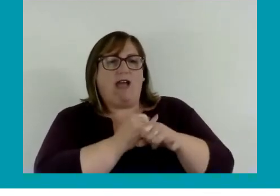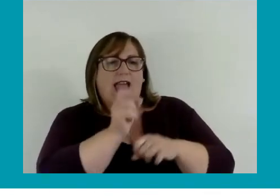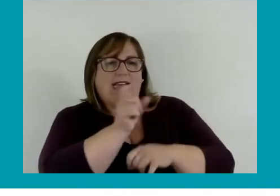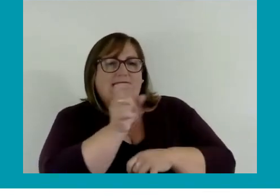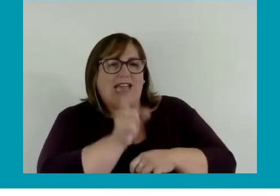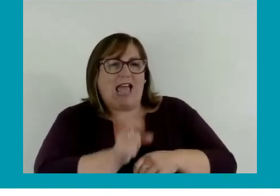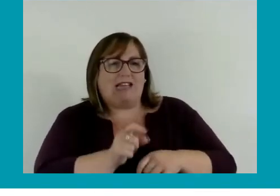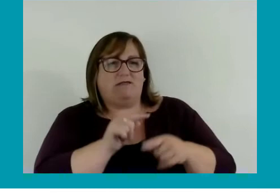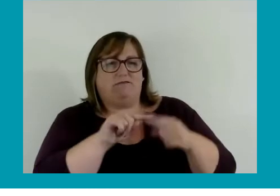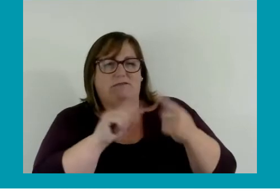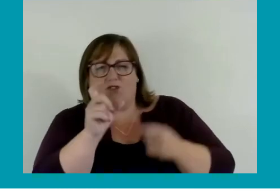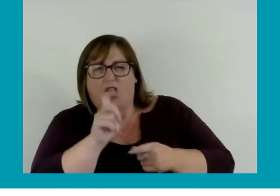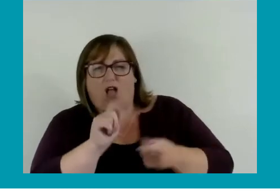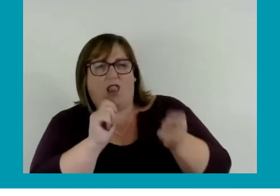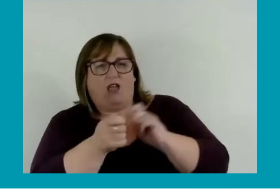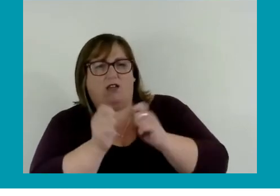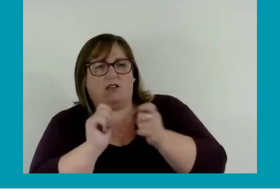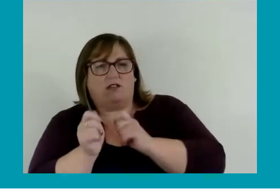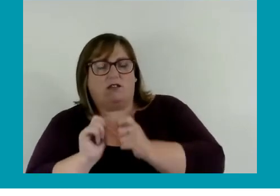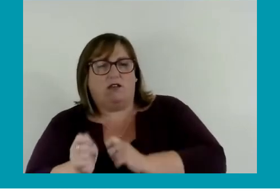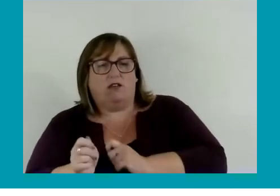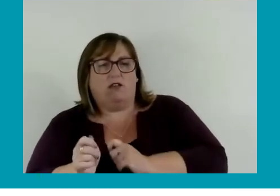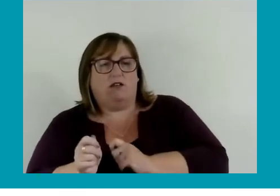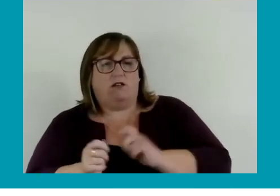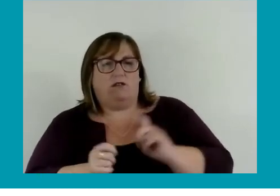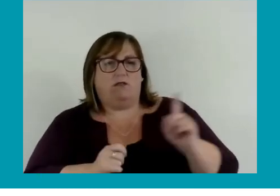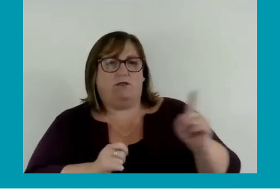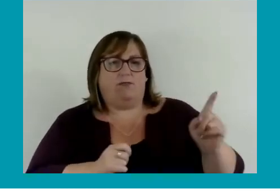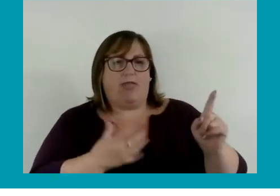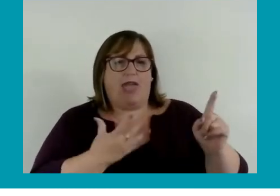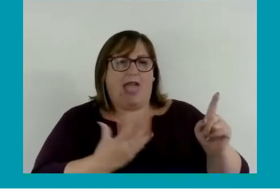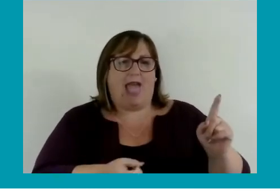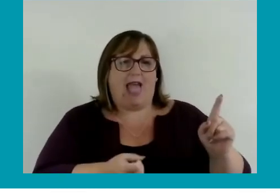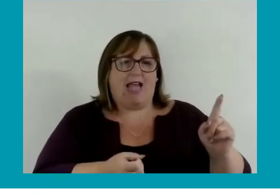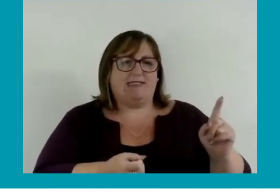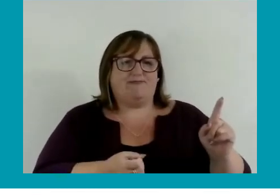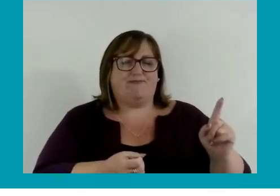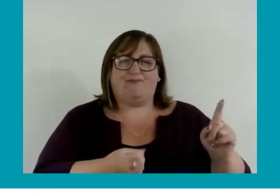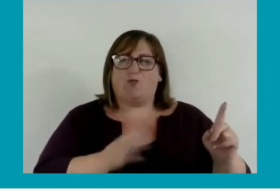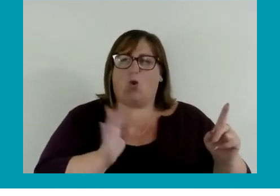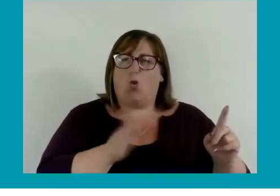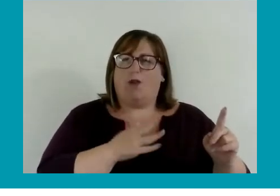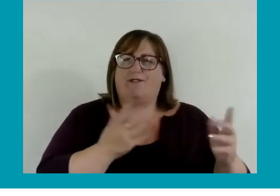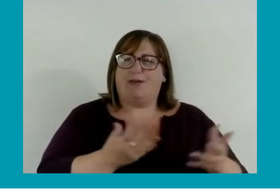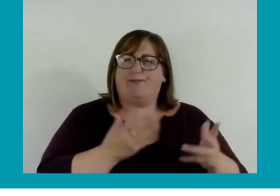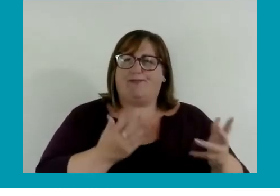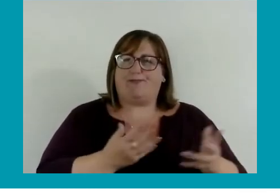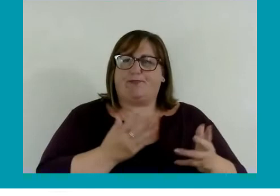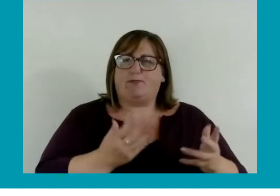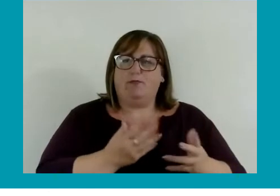and they had all of the disabled sort of connotations but what they hadn't looked at